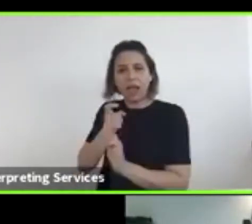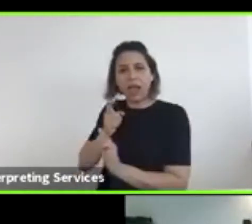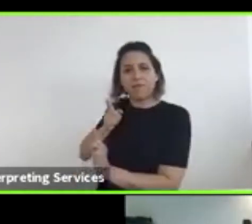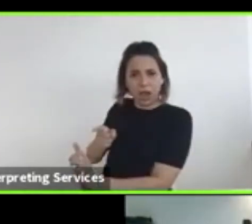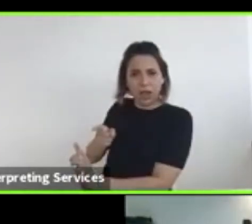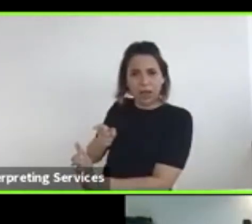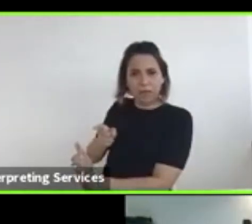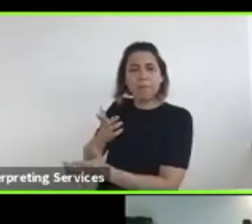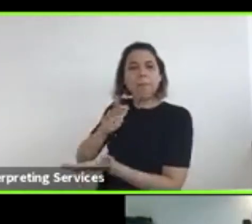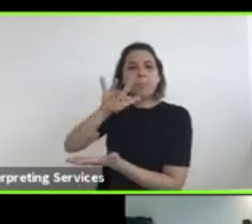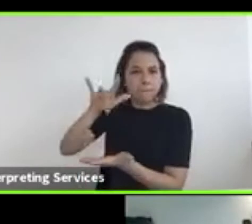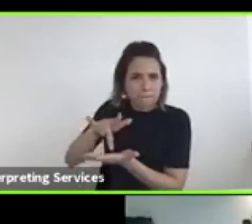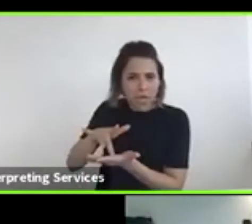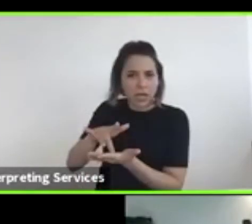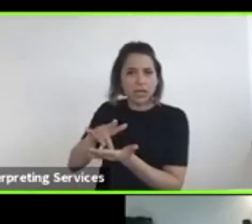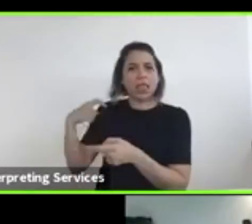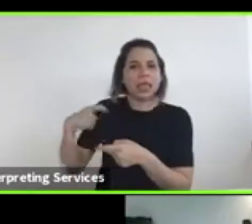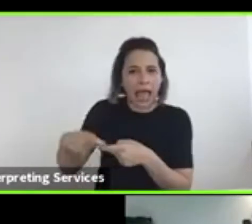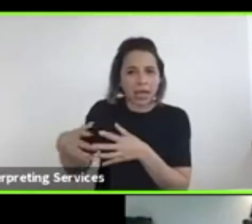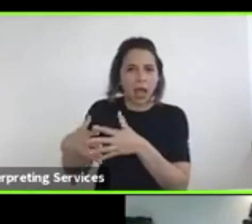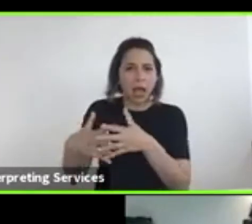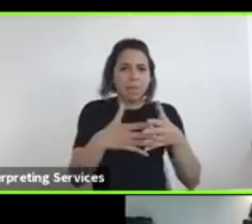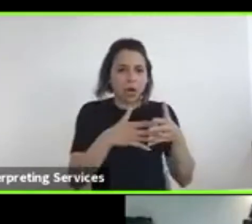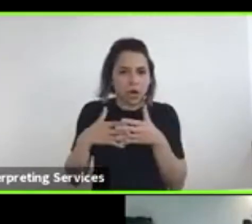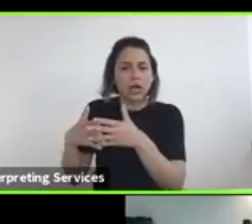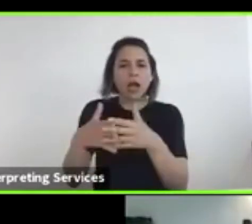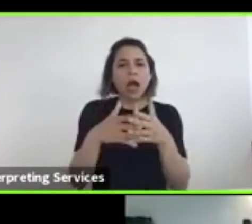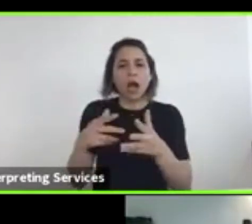AMERICA, WE ARE, IN MANY WAYS THE INTERSECTION